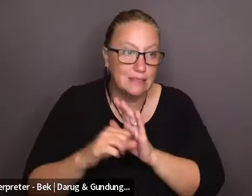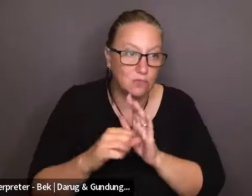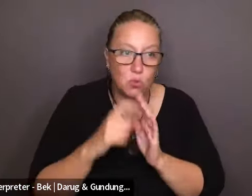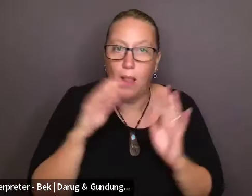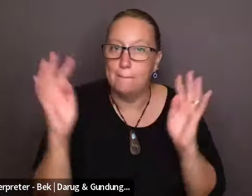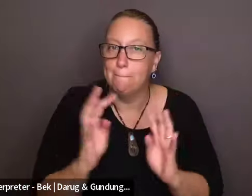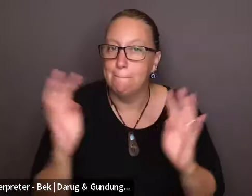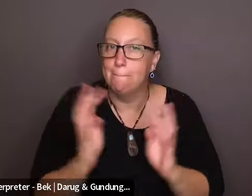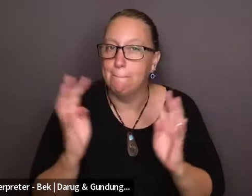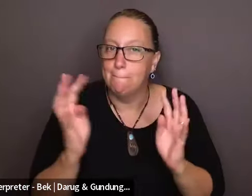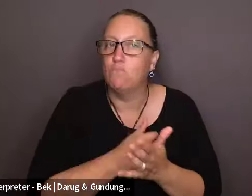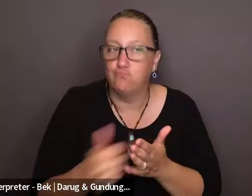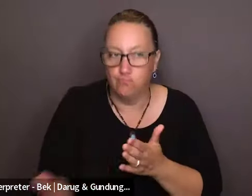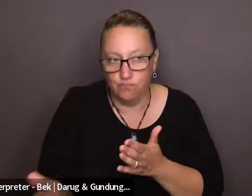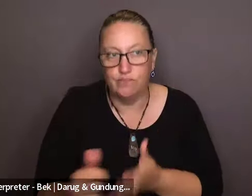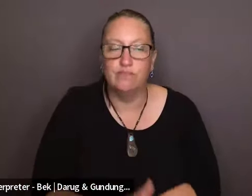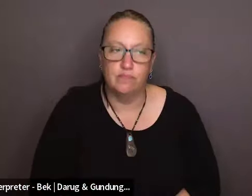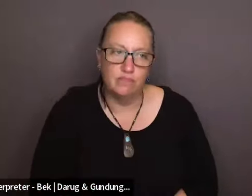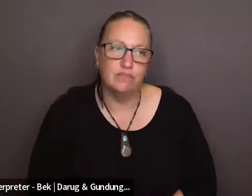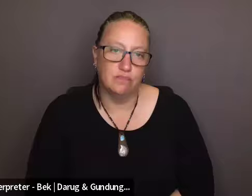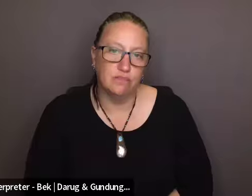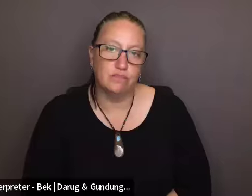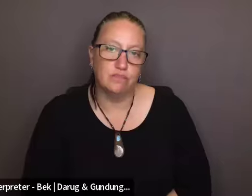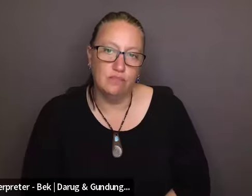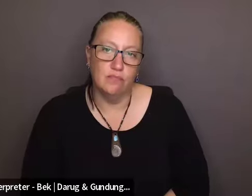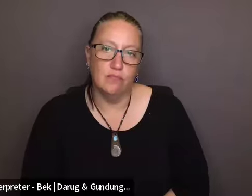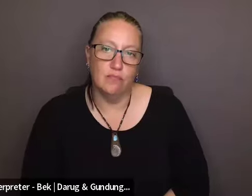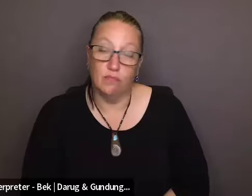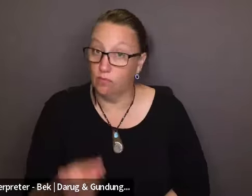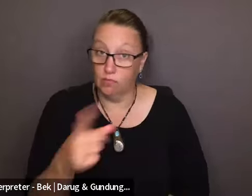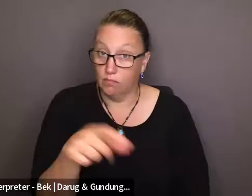something that the NDRP does where successful funded